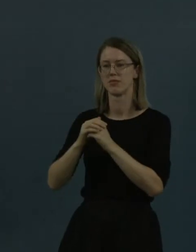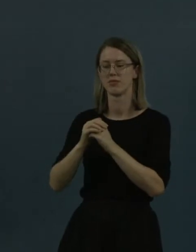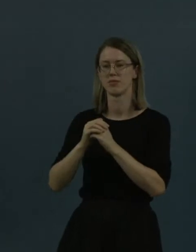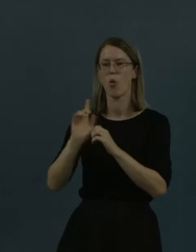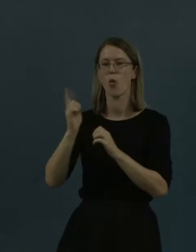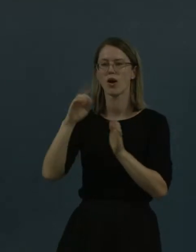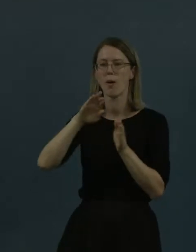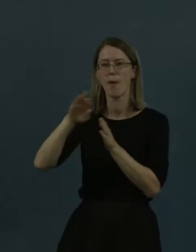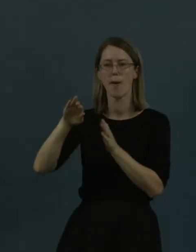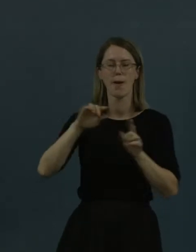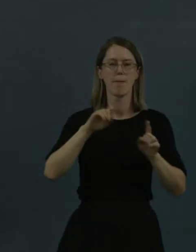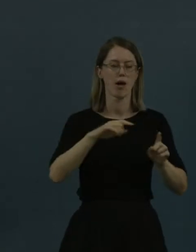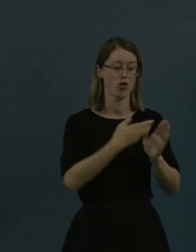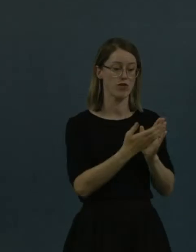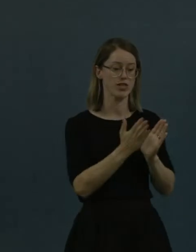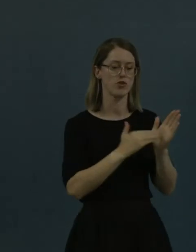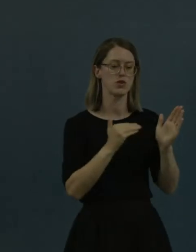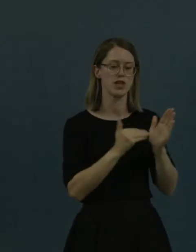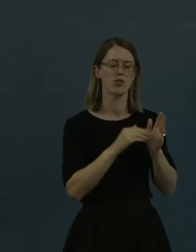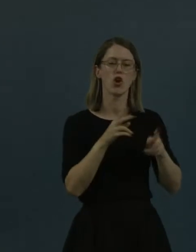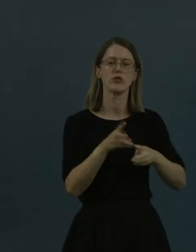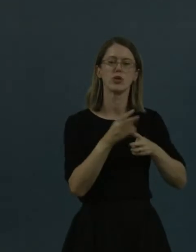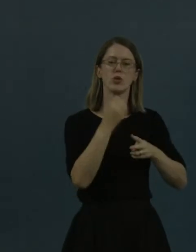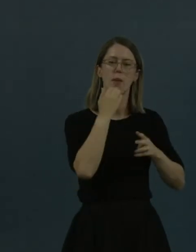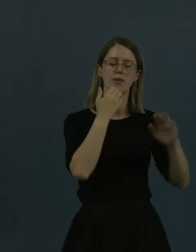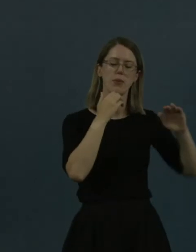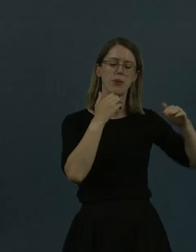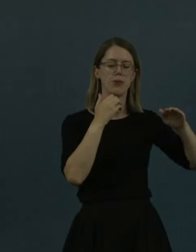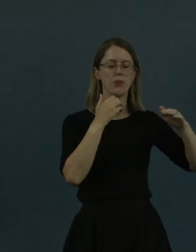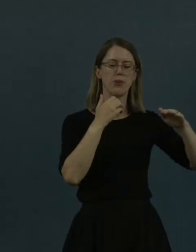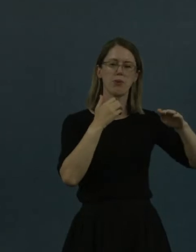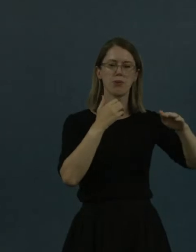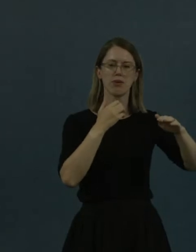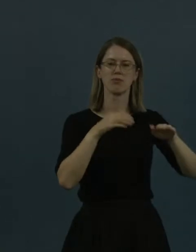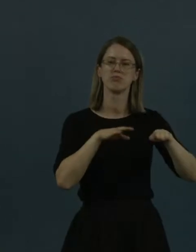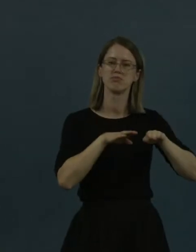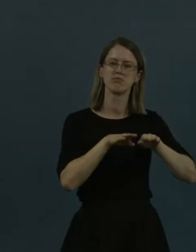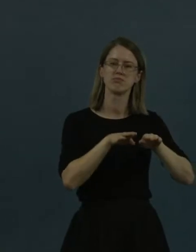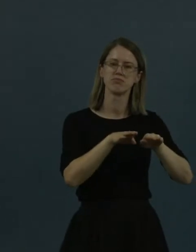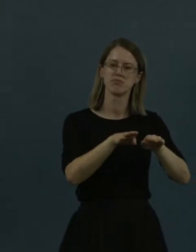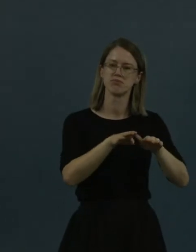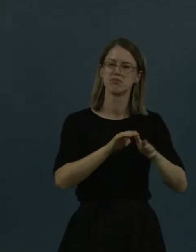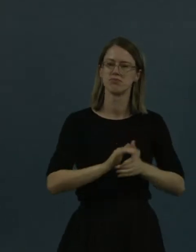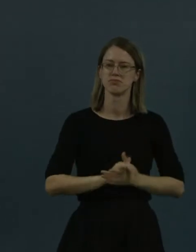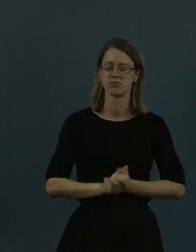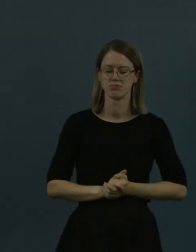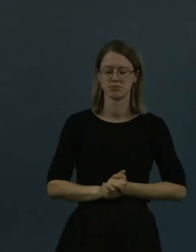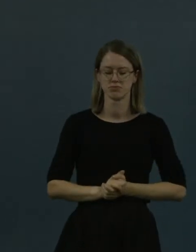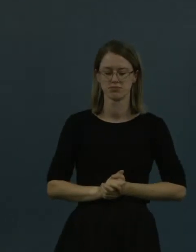Auckland have remained fairly